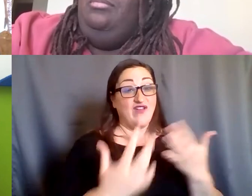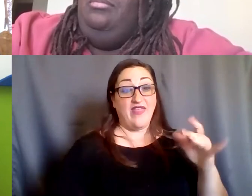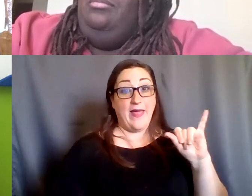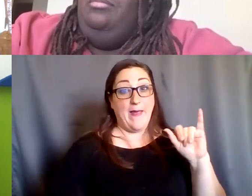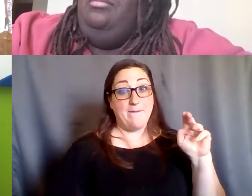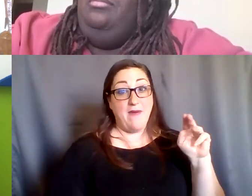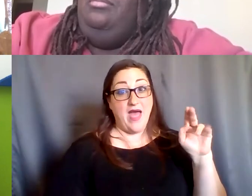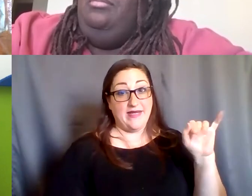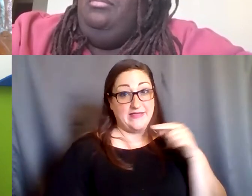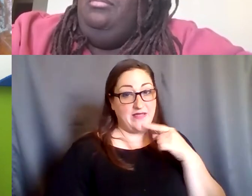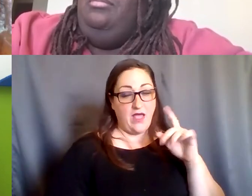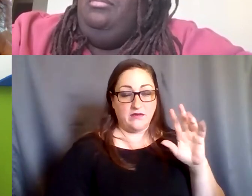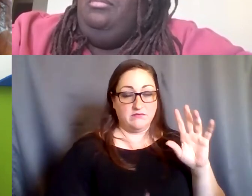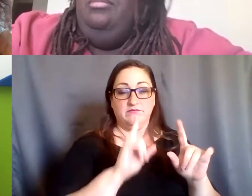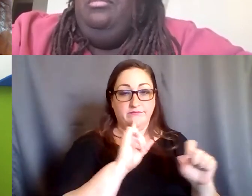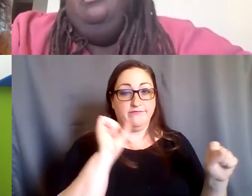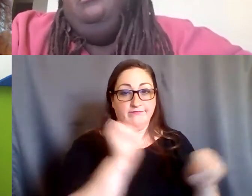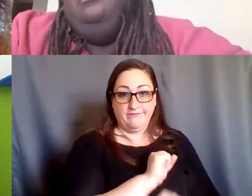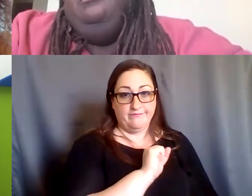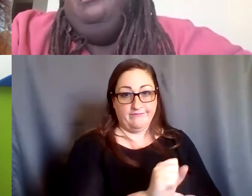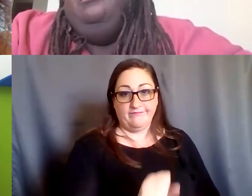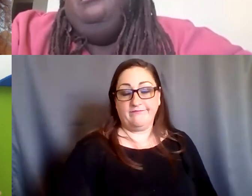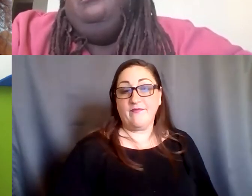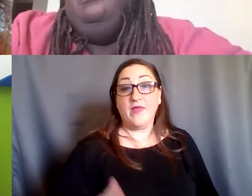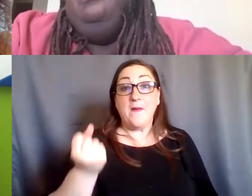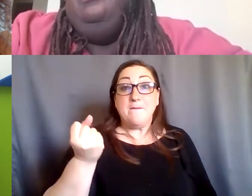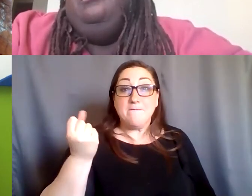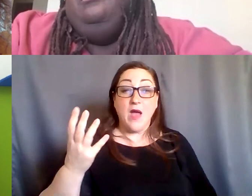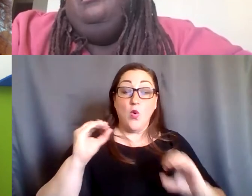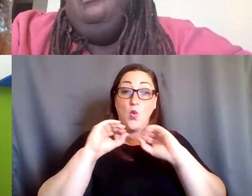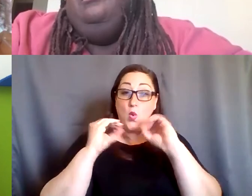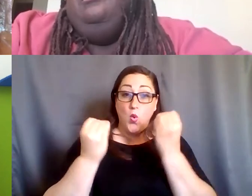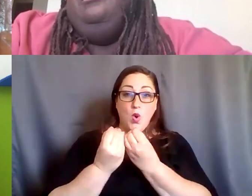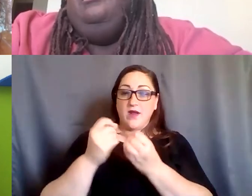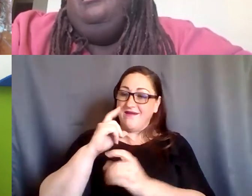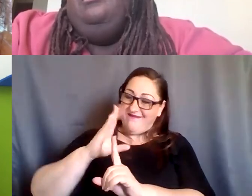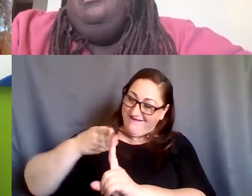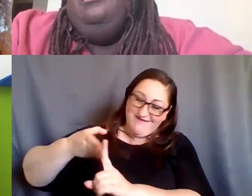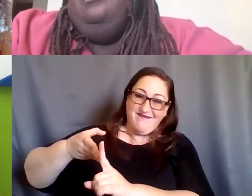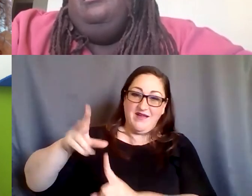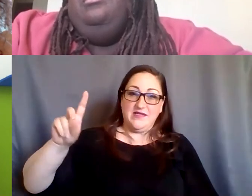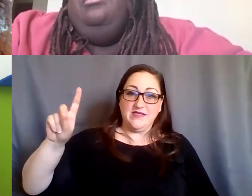A lot of other civil rights organizations that are not disability specific have inaccessible websites,